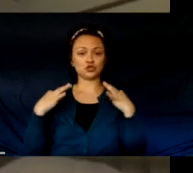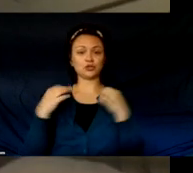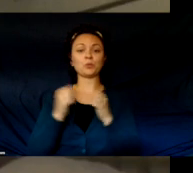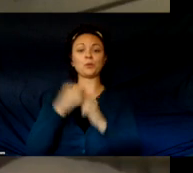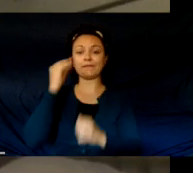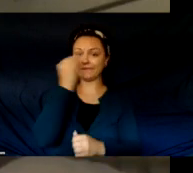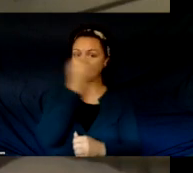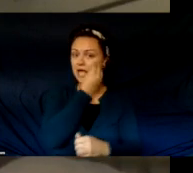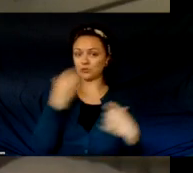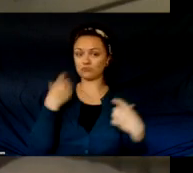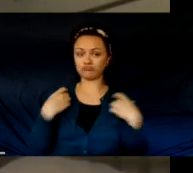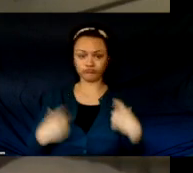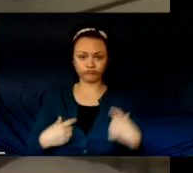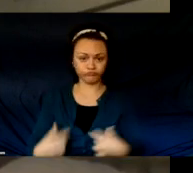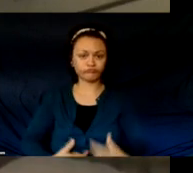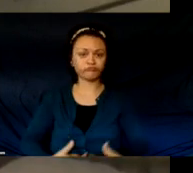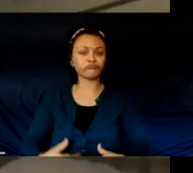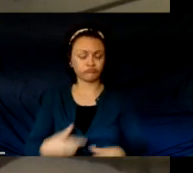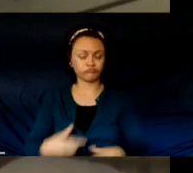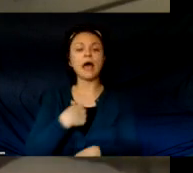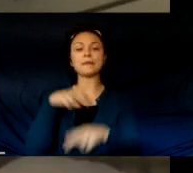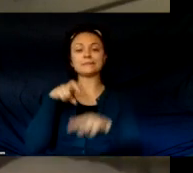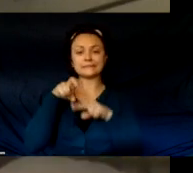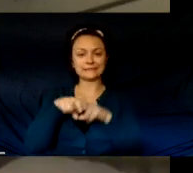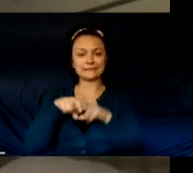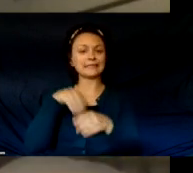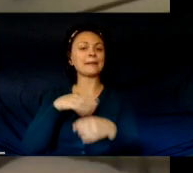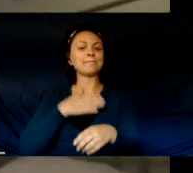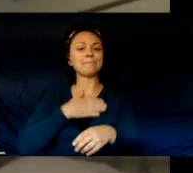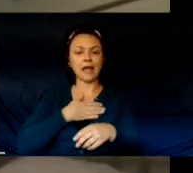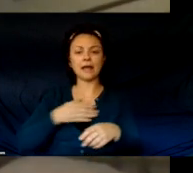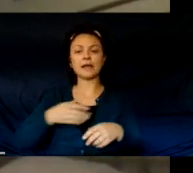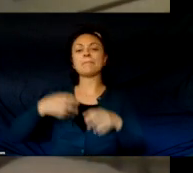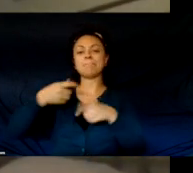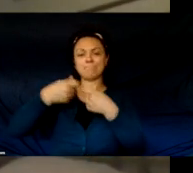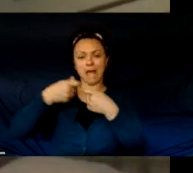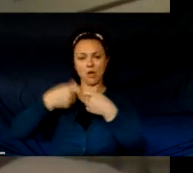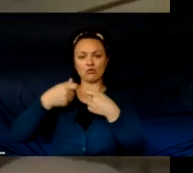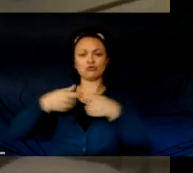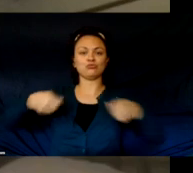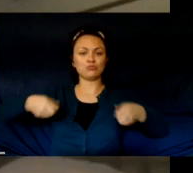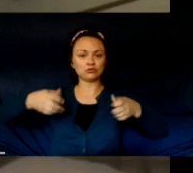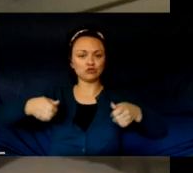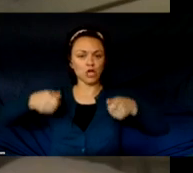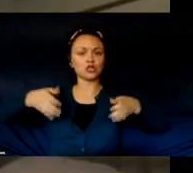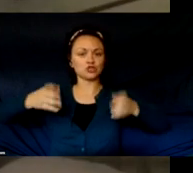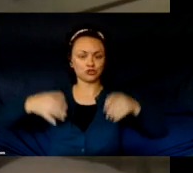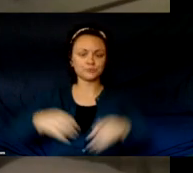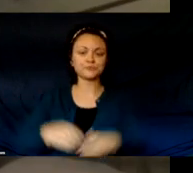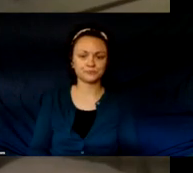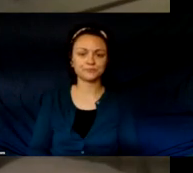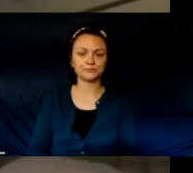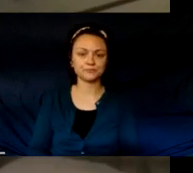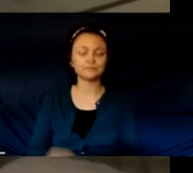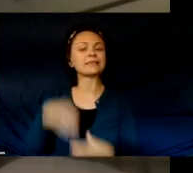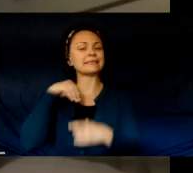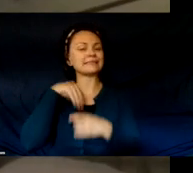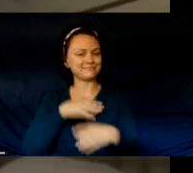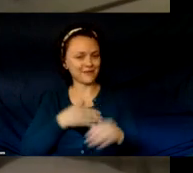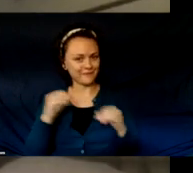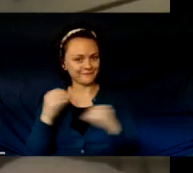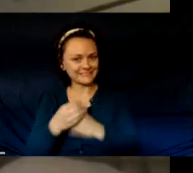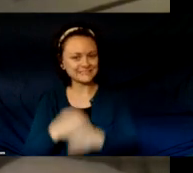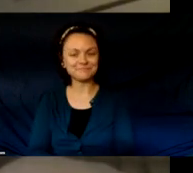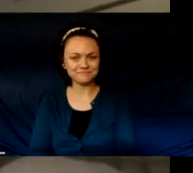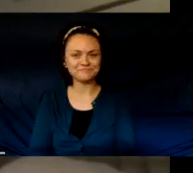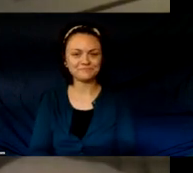seated in my power wheelchair in my office, home office.